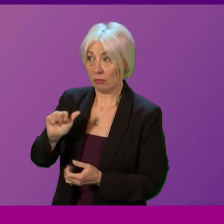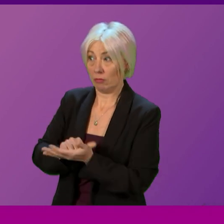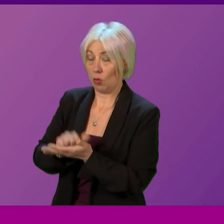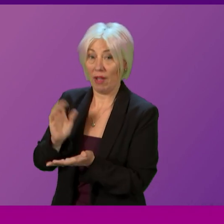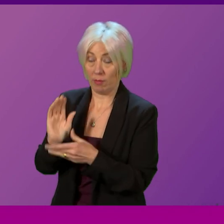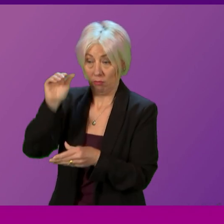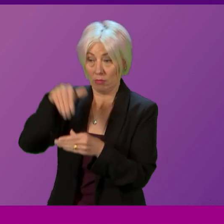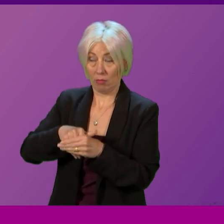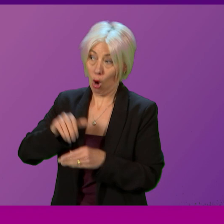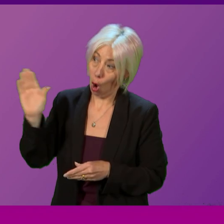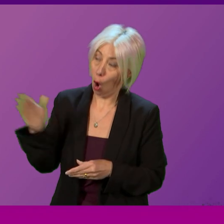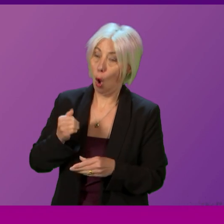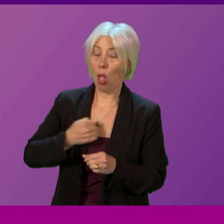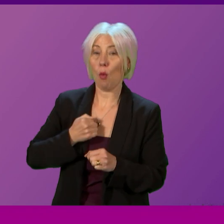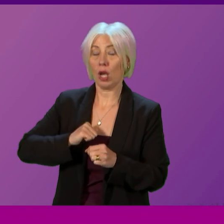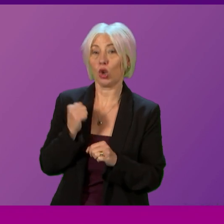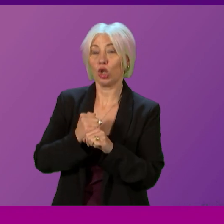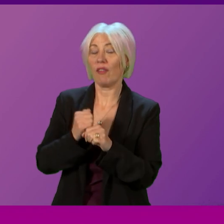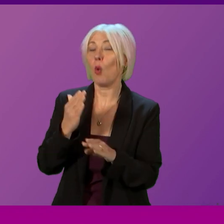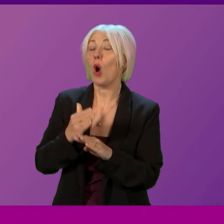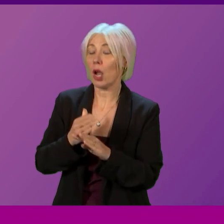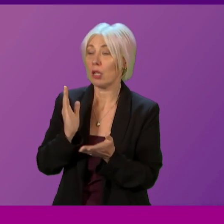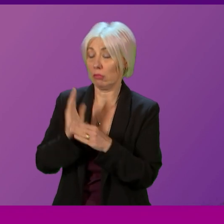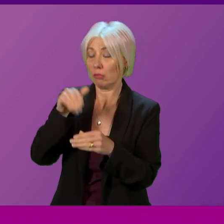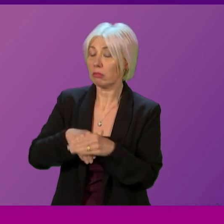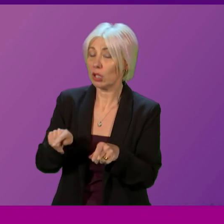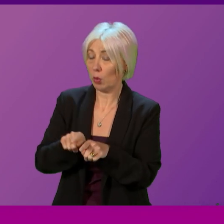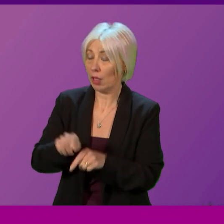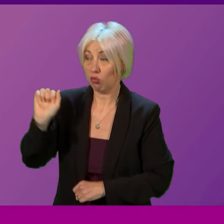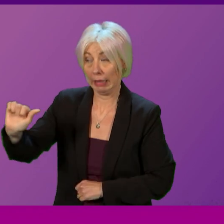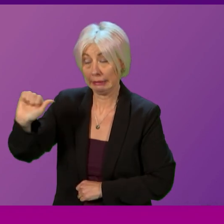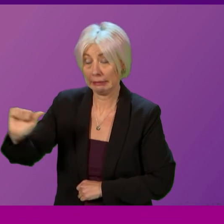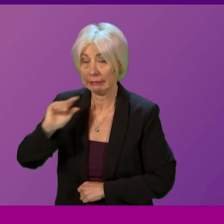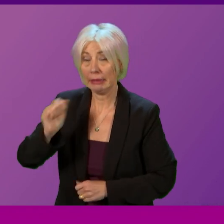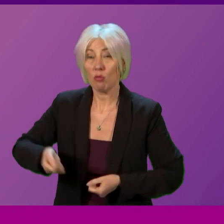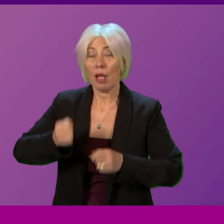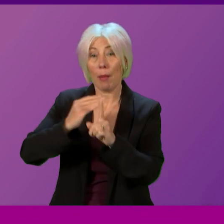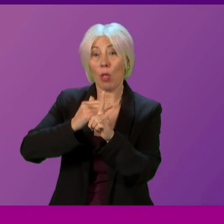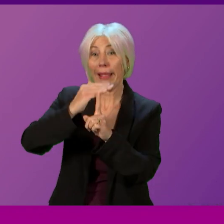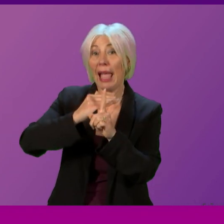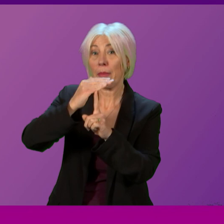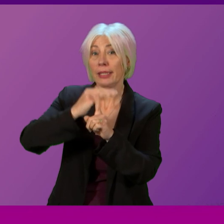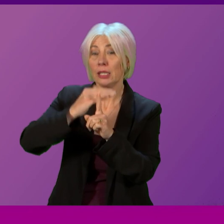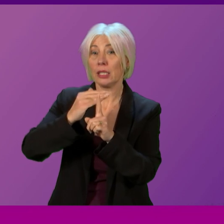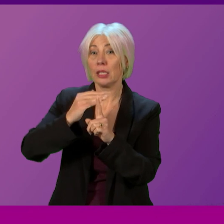included in all the work that the Scottish Government does as well. The member is right to raise the issue of the climate emergency, because these severe